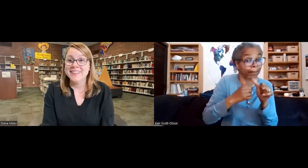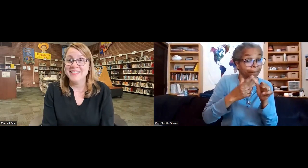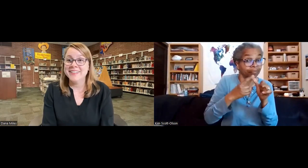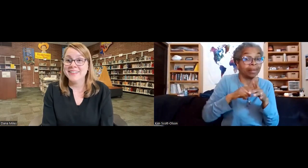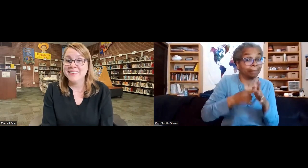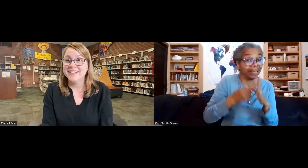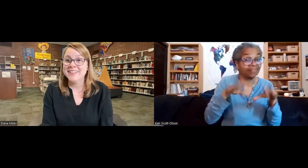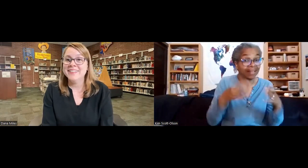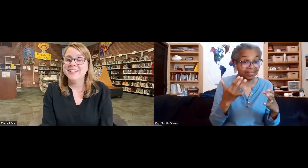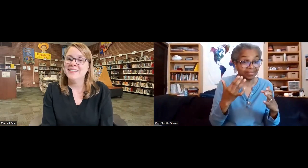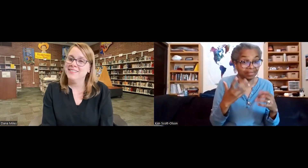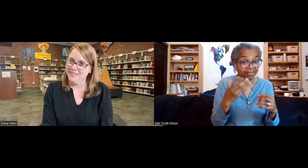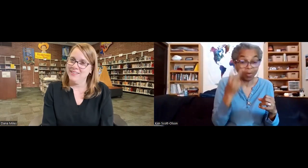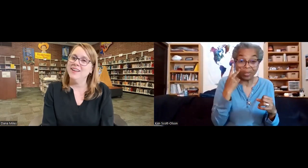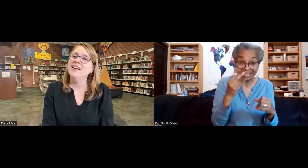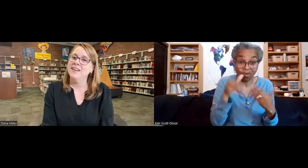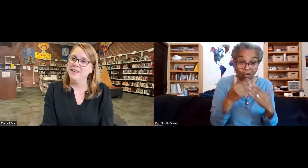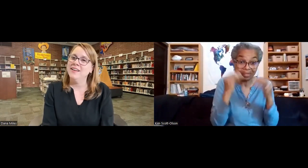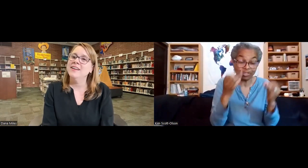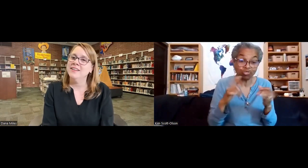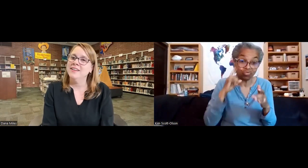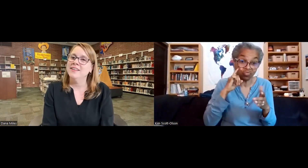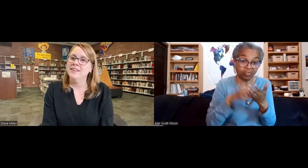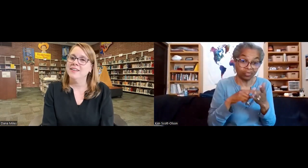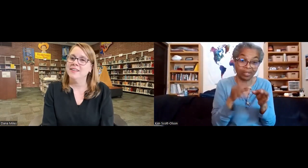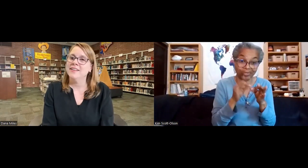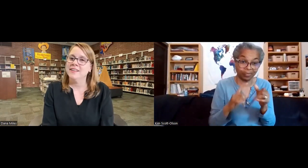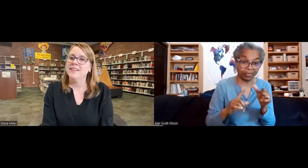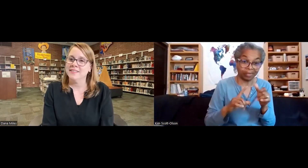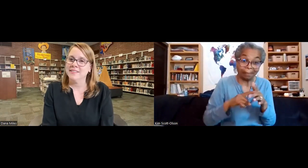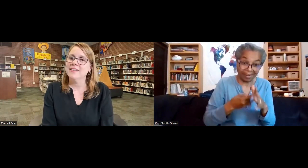Acknowledge the interpreter at the beginning of class. It’s important for them to be acknowledged